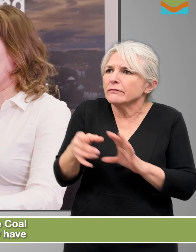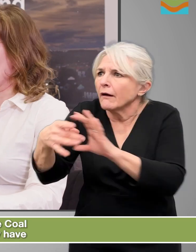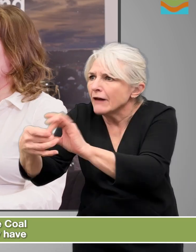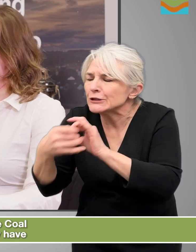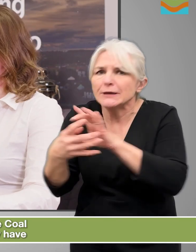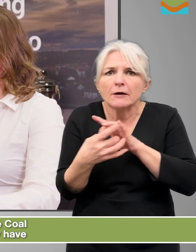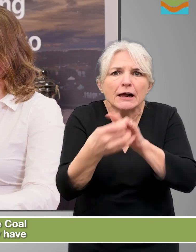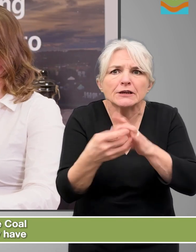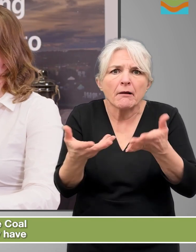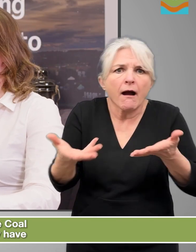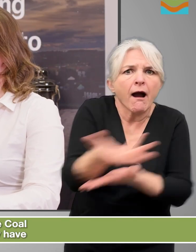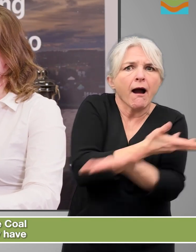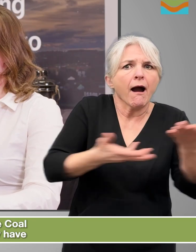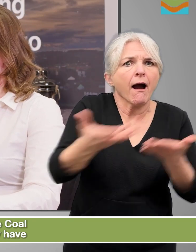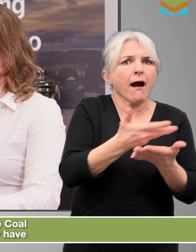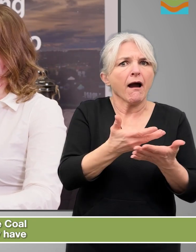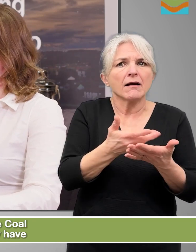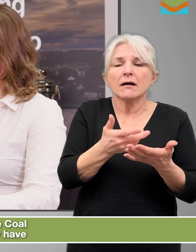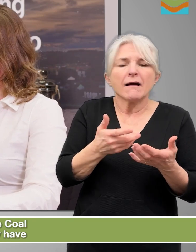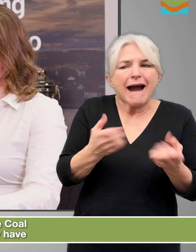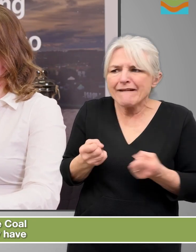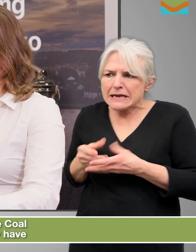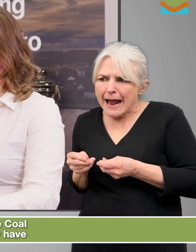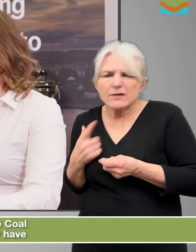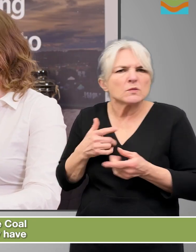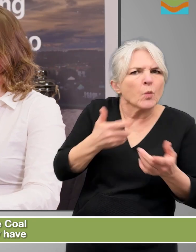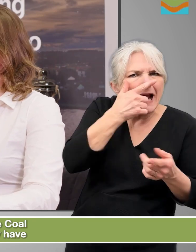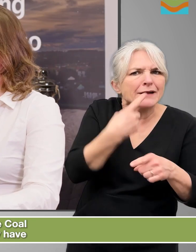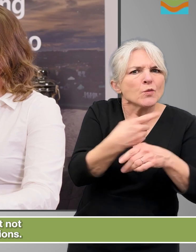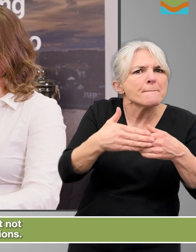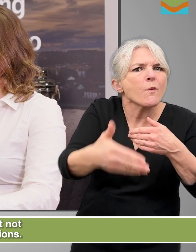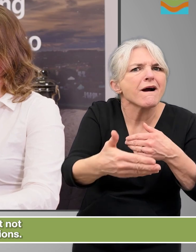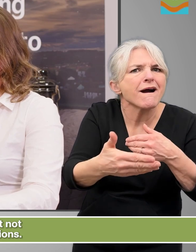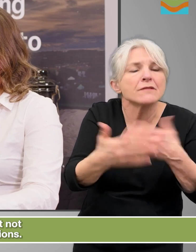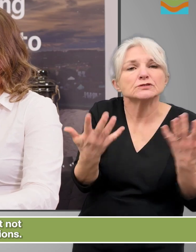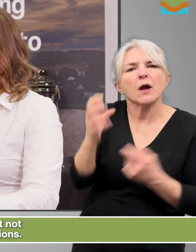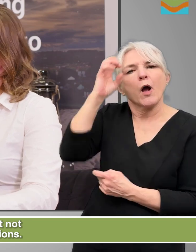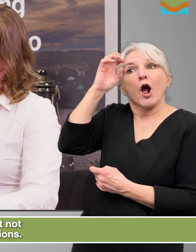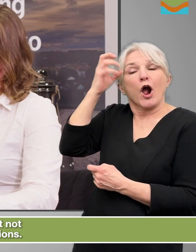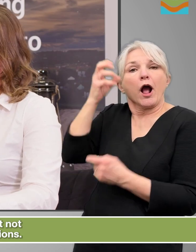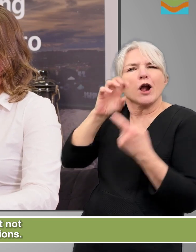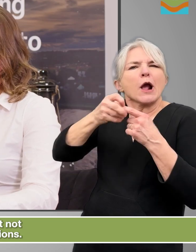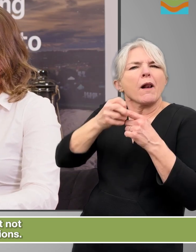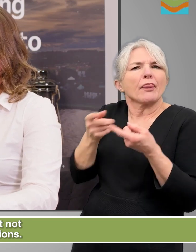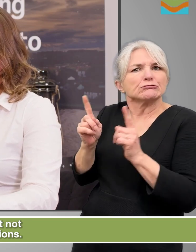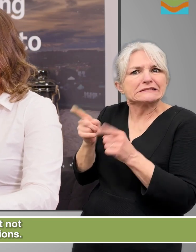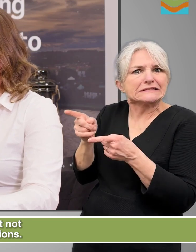such as BGS and such as the Coal Authority who Coal Authority have assets in the subsurface but not included in those conversations.